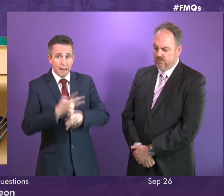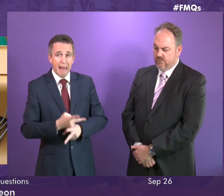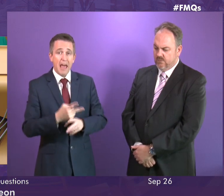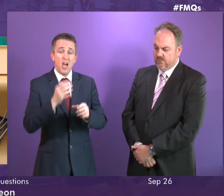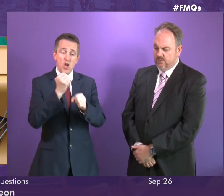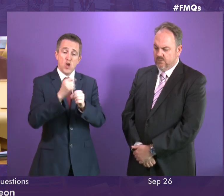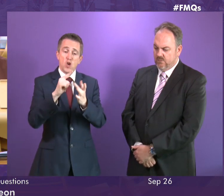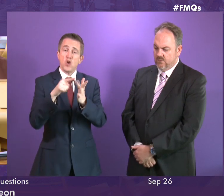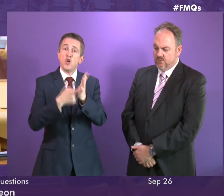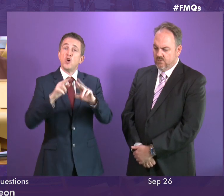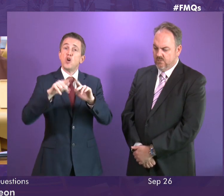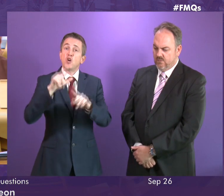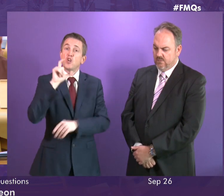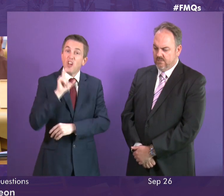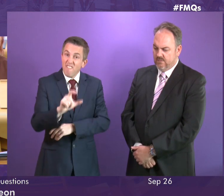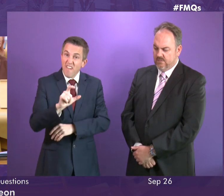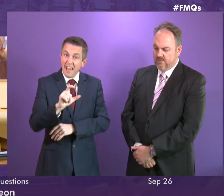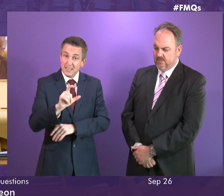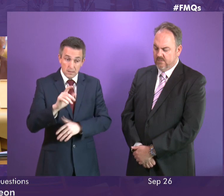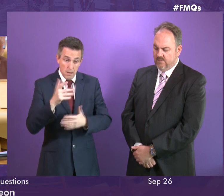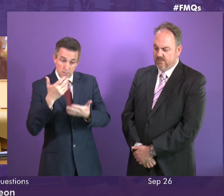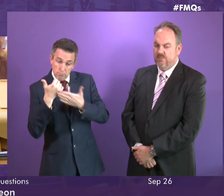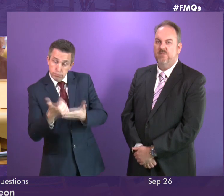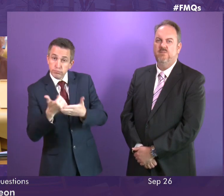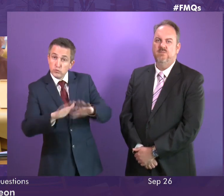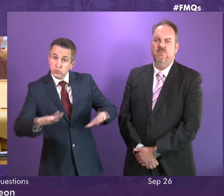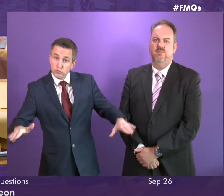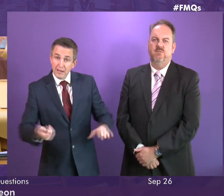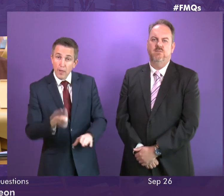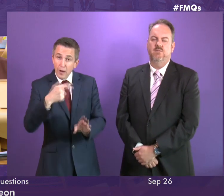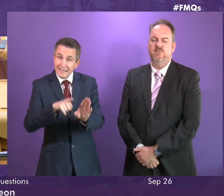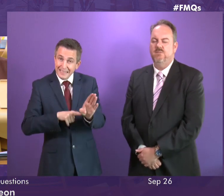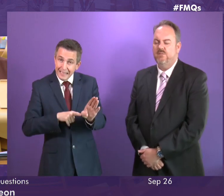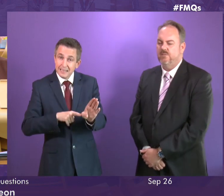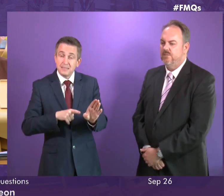that we protect children in their earliest years; our commitment to record numbers of